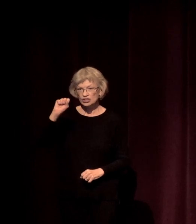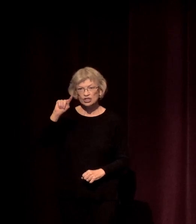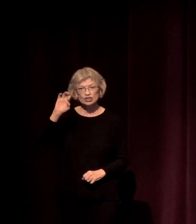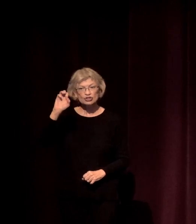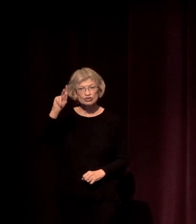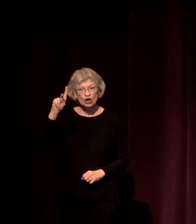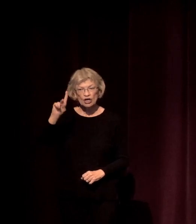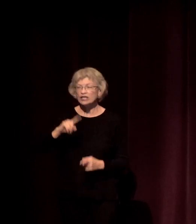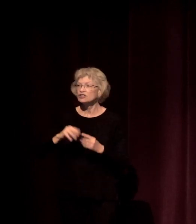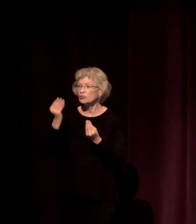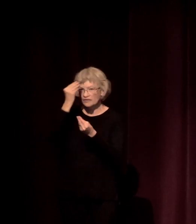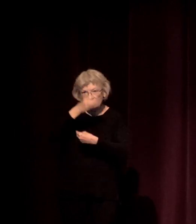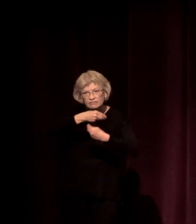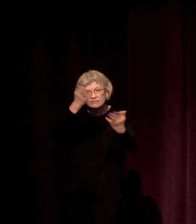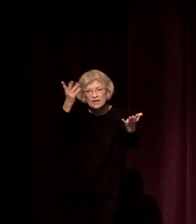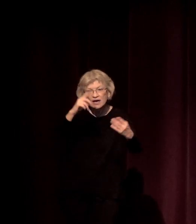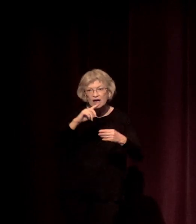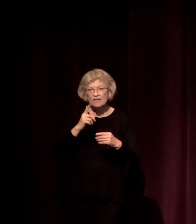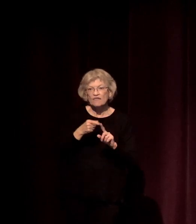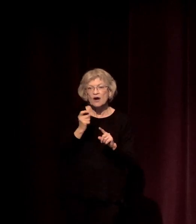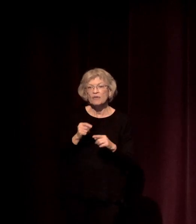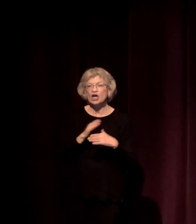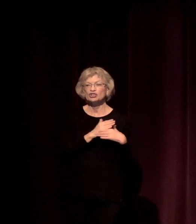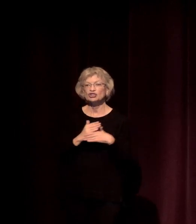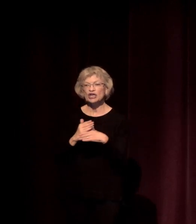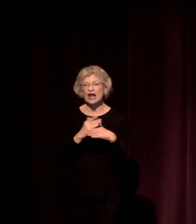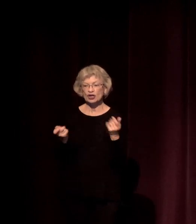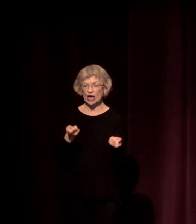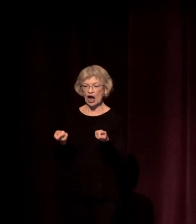At this point I would like to ask Academic Senate president Patricia Stark to the podium and she will provide an update on